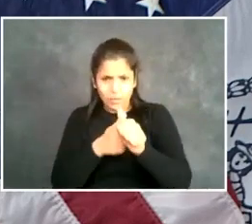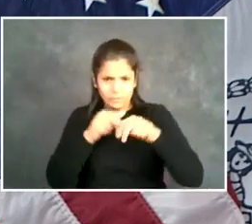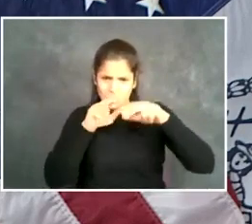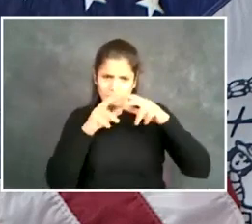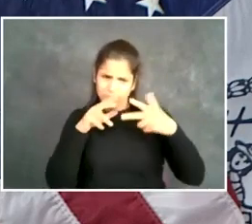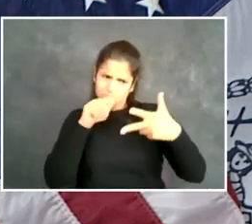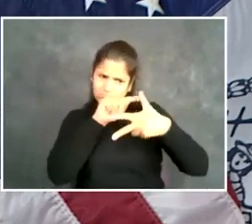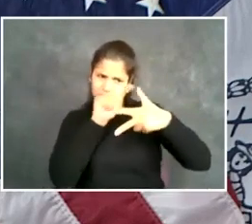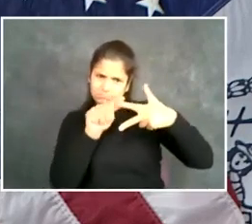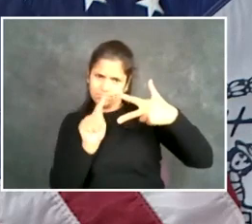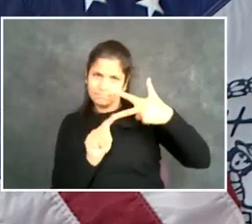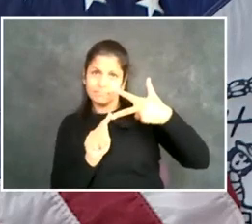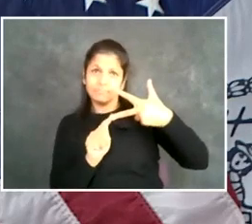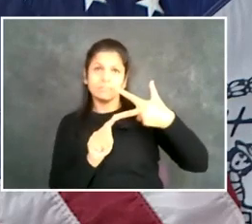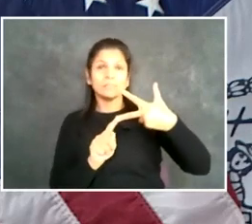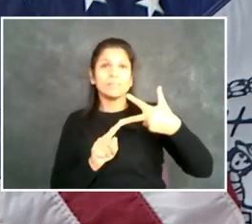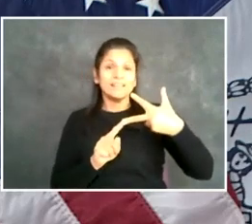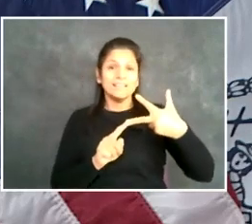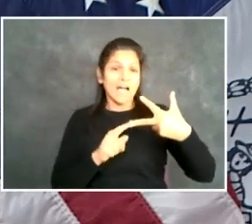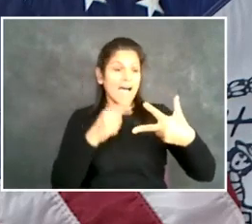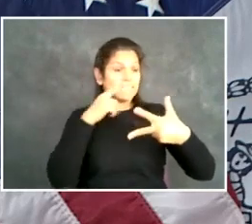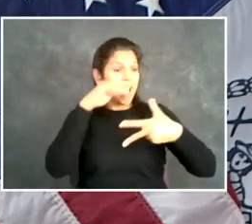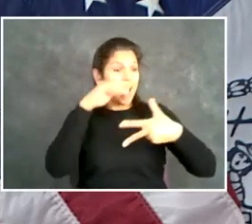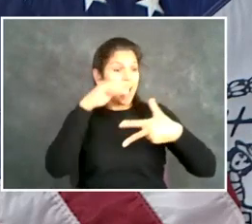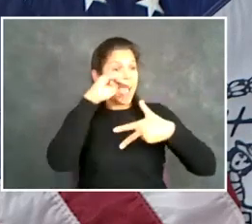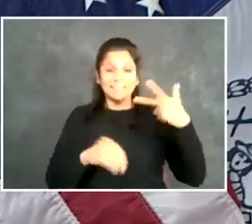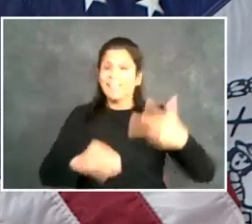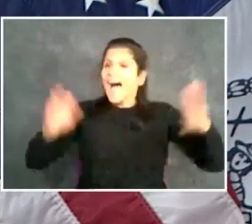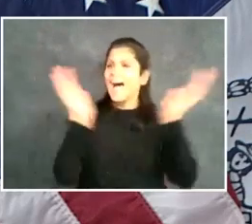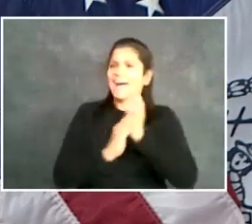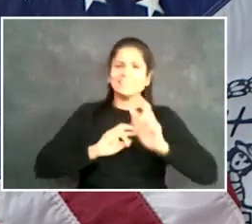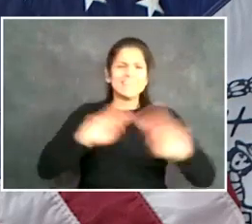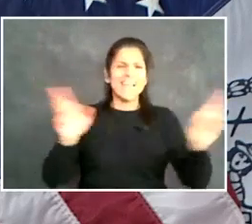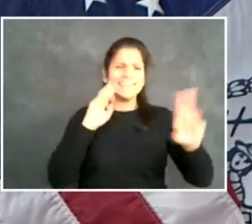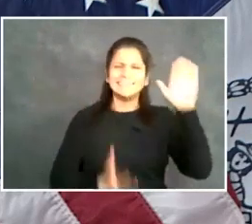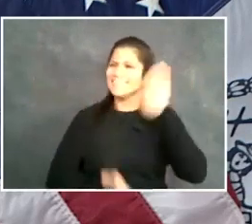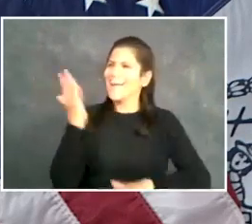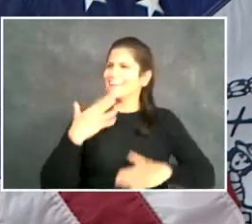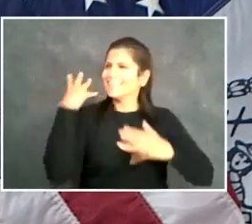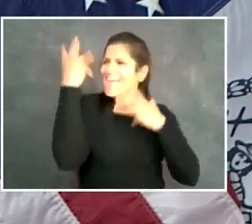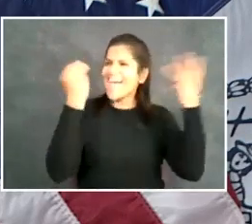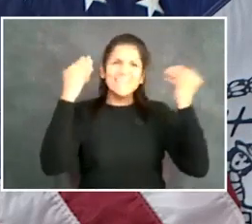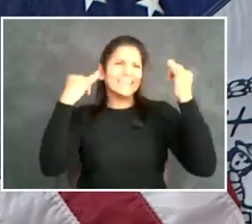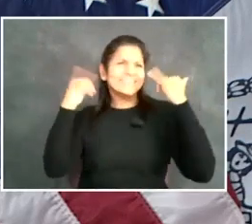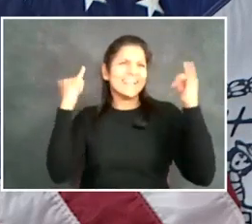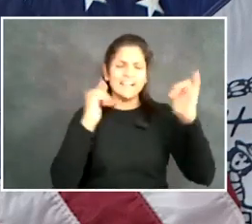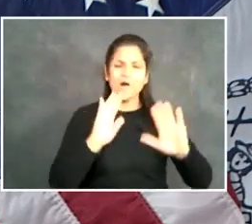HORRIBLE CRISIS CONTINUE, I THINK WE CAN ALL AGREE. WE HAVE TO BUCKLE DOWN AND BEAT THIS DISEASE.